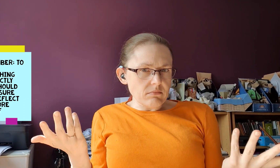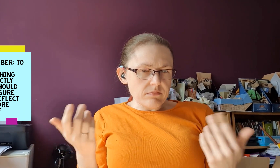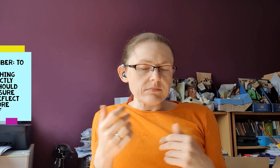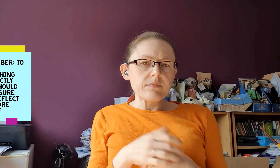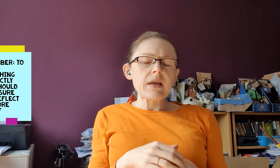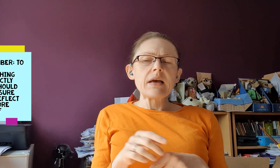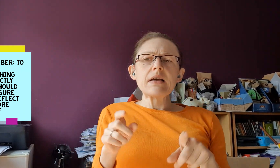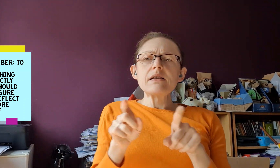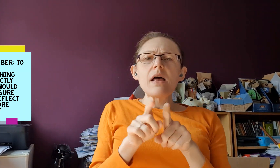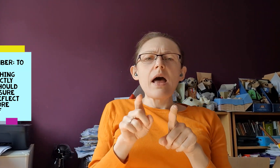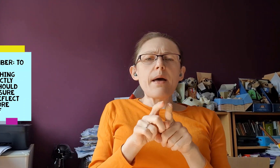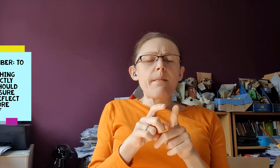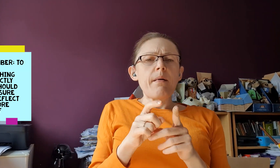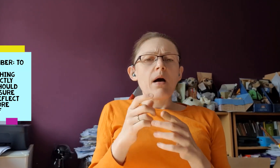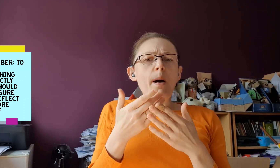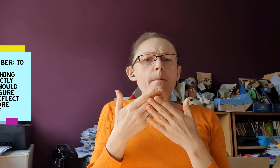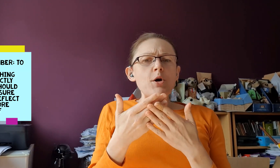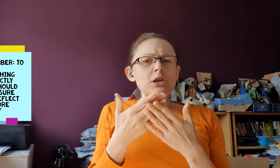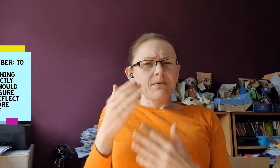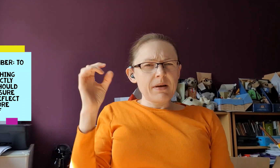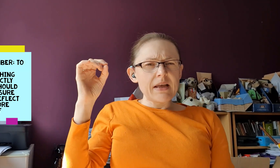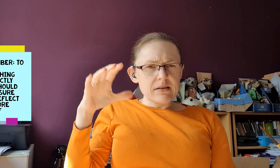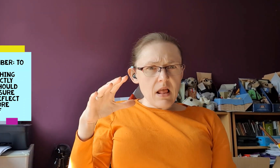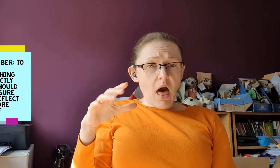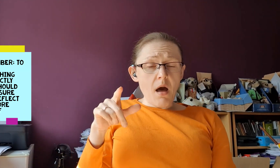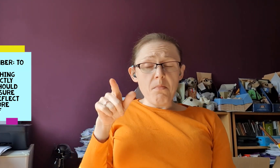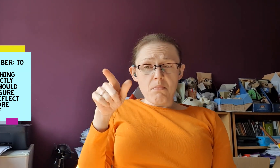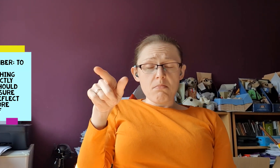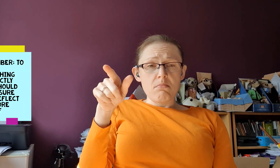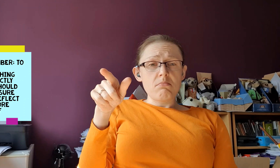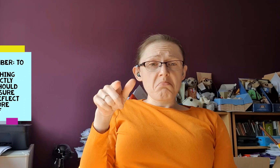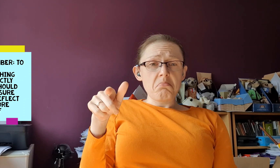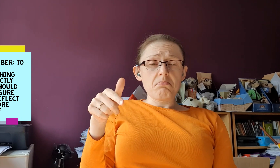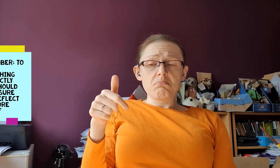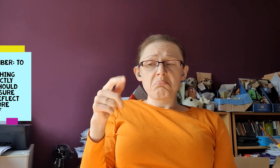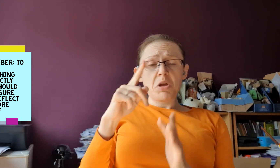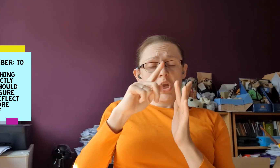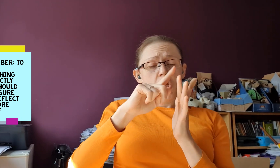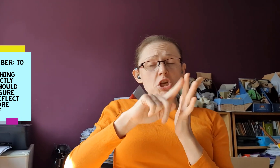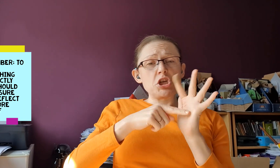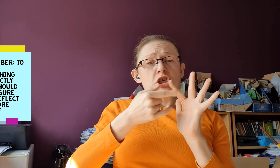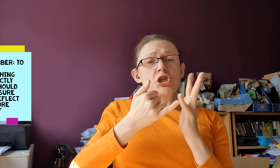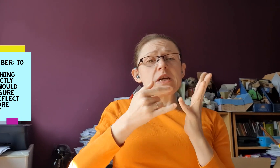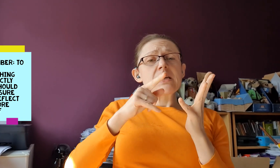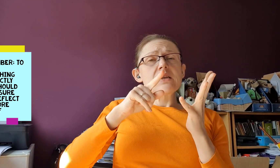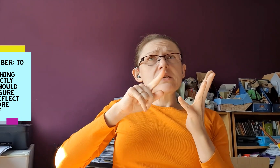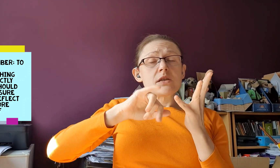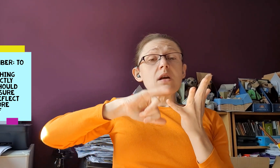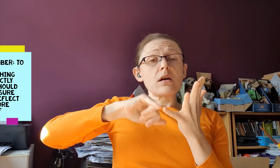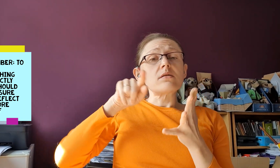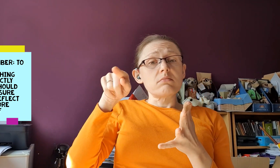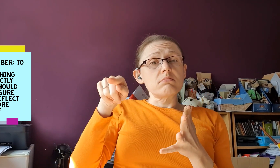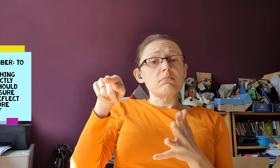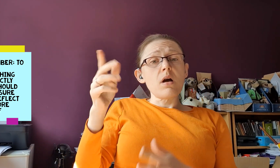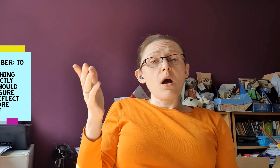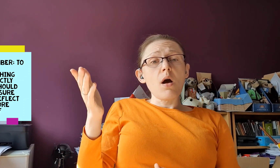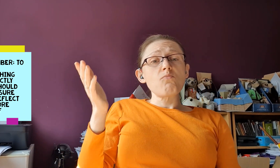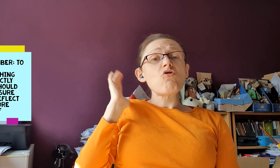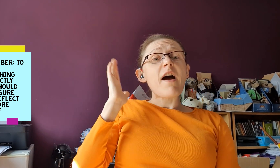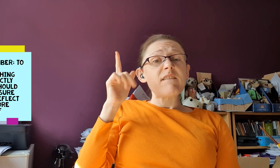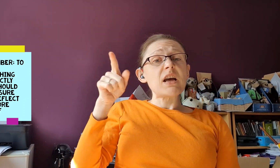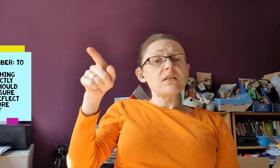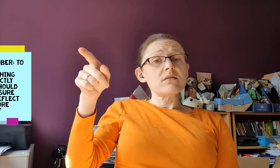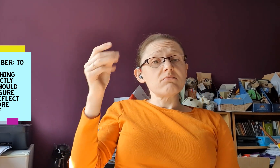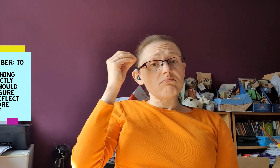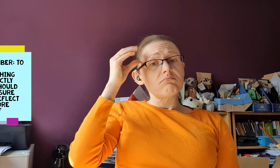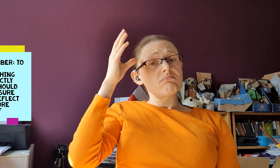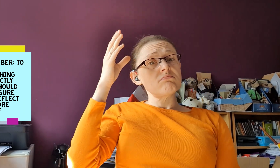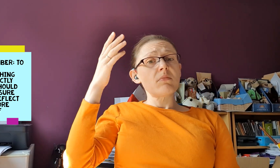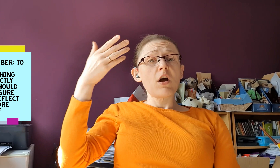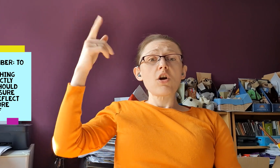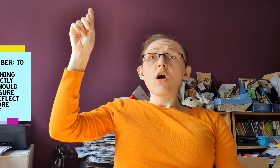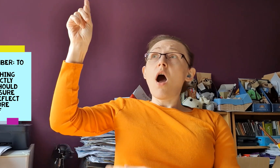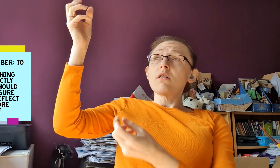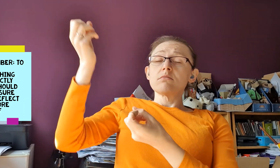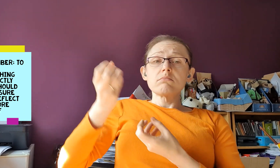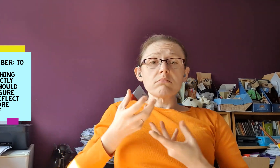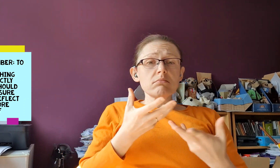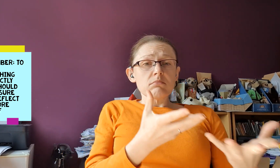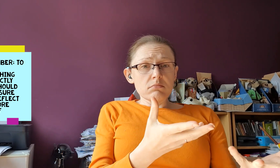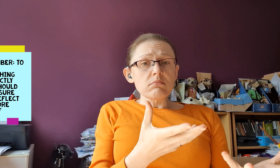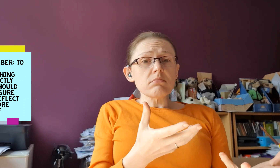In a similar way, Islam follows that Jesus was a prophet.